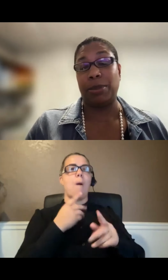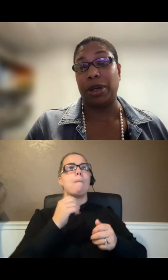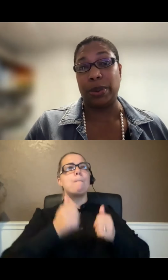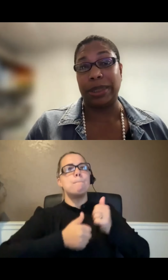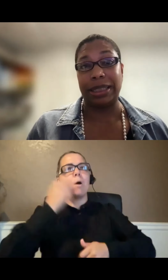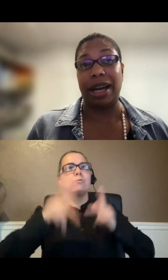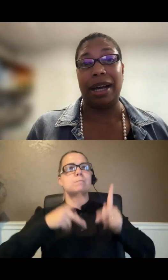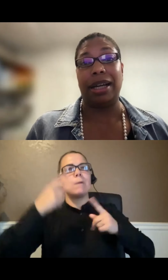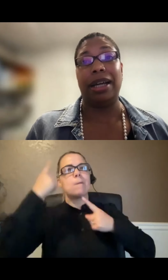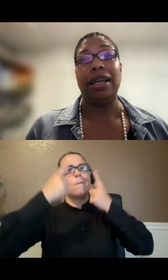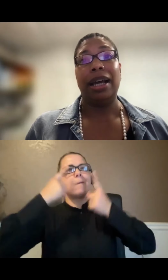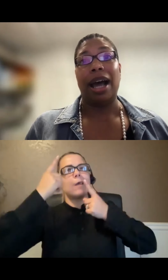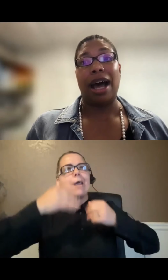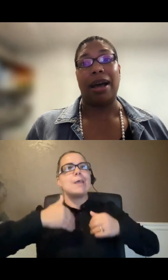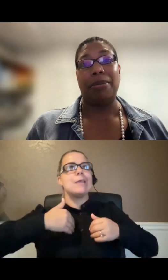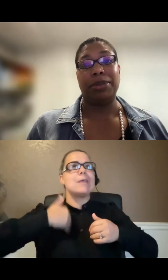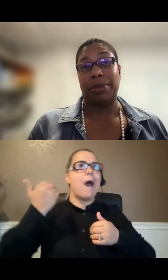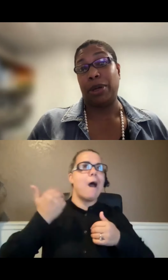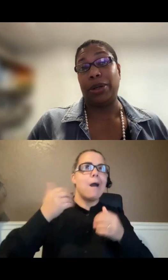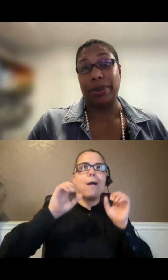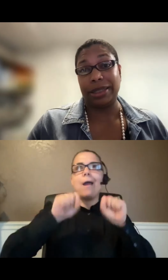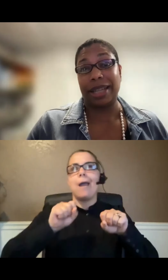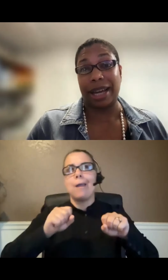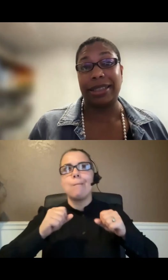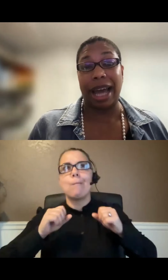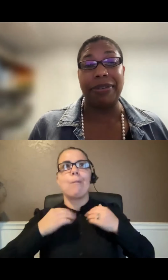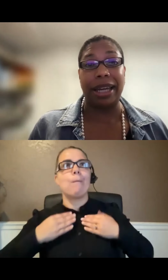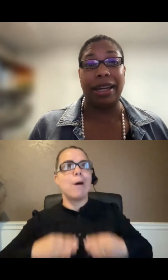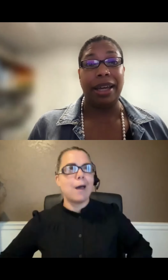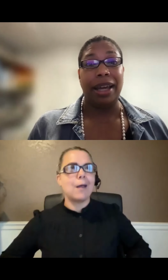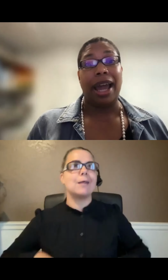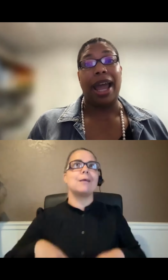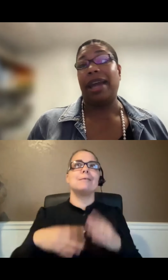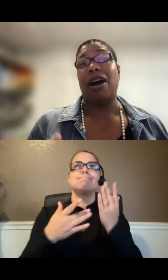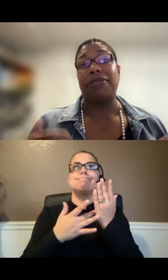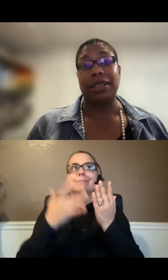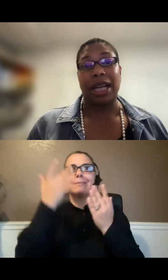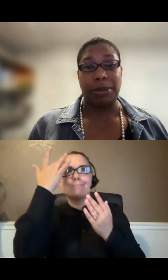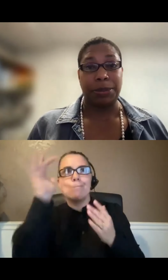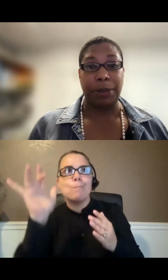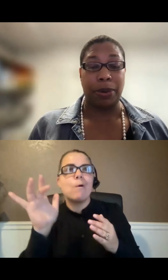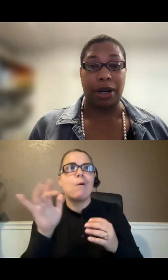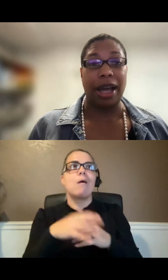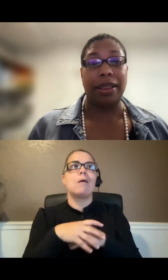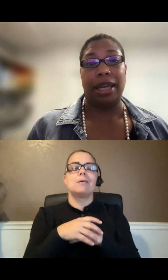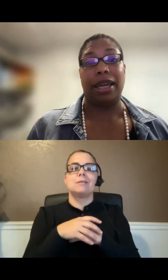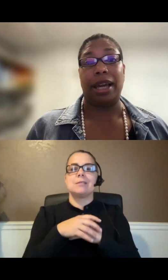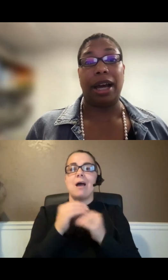someone who is young, someone who is tech savvy and often times people are not thinking